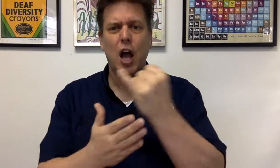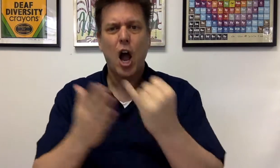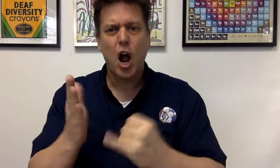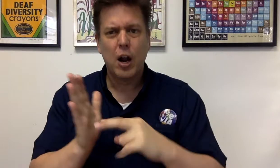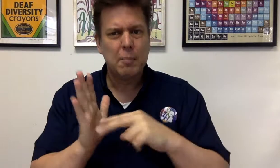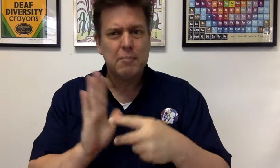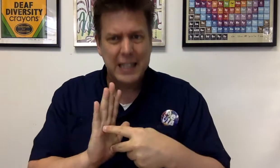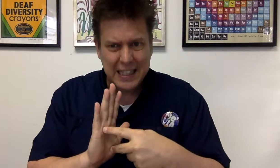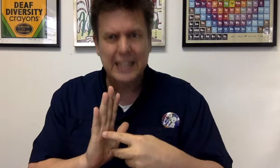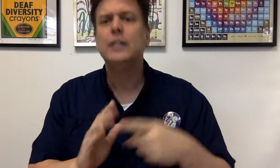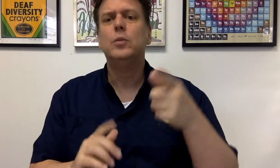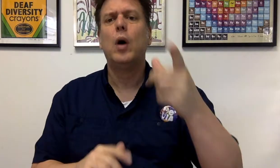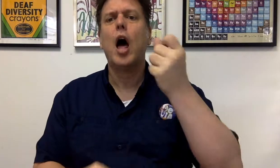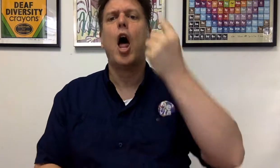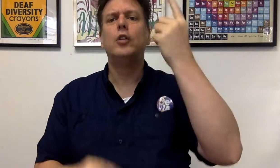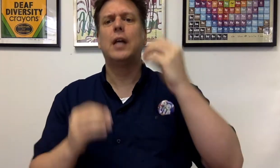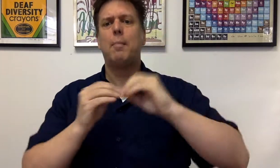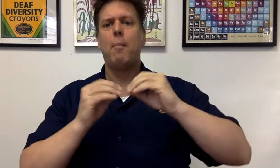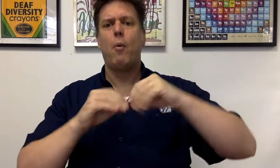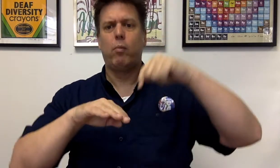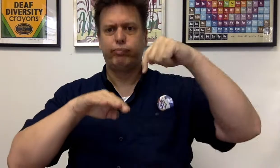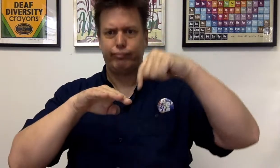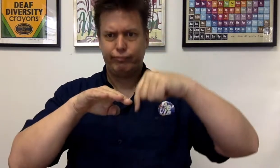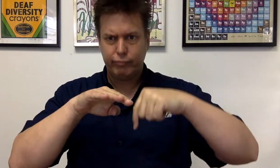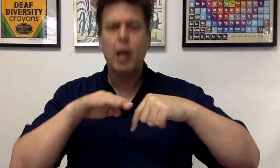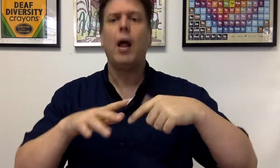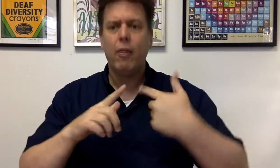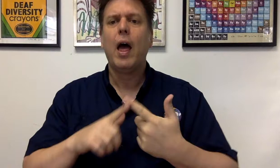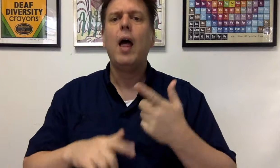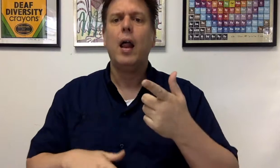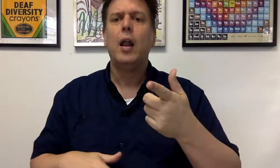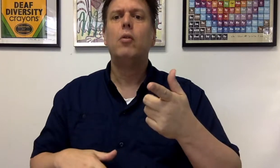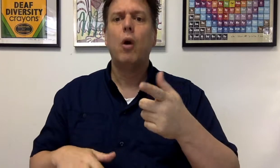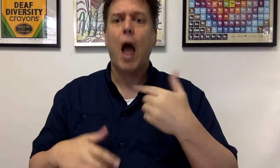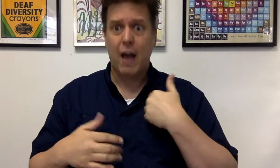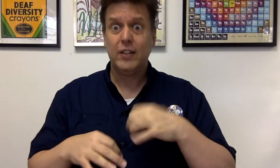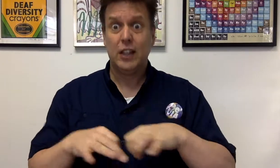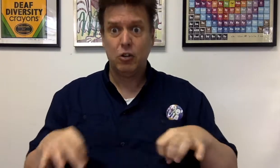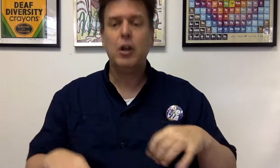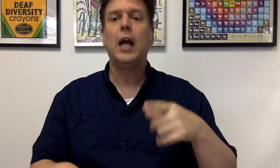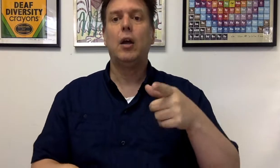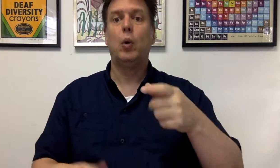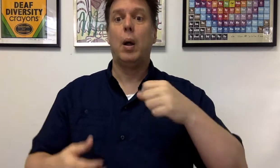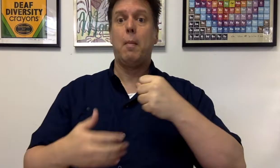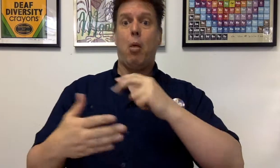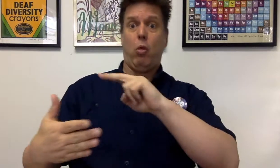foundations of an art practice are and you'll understand this and then because